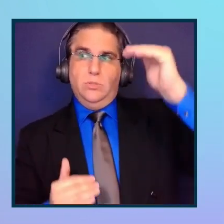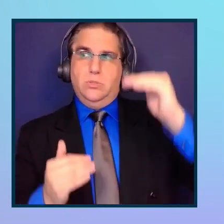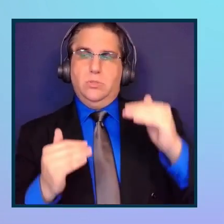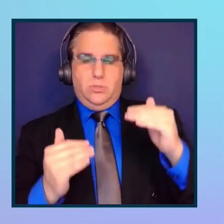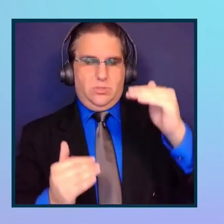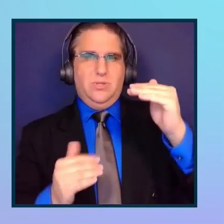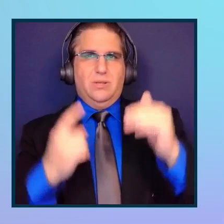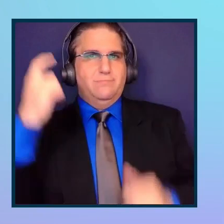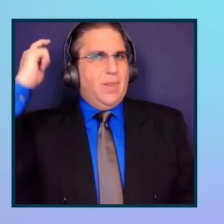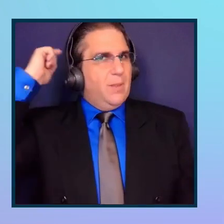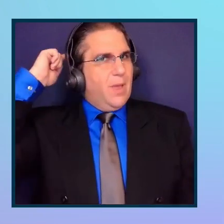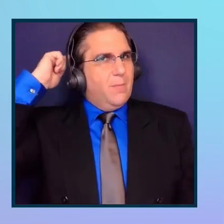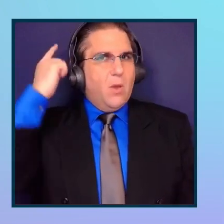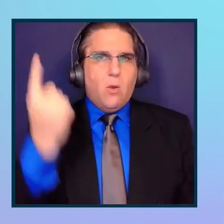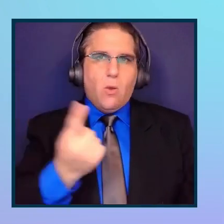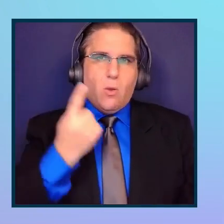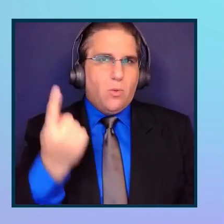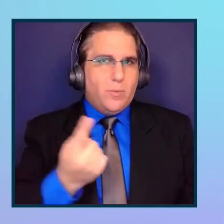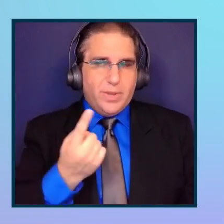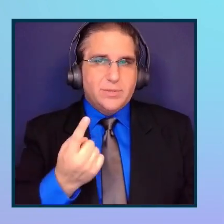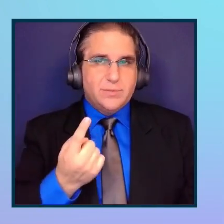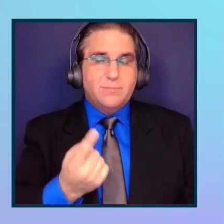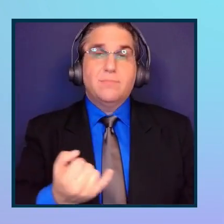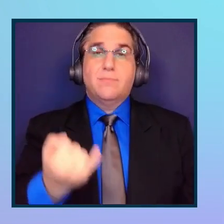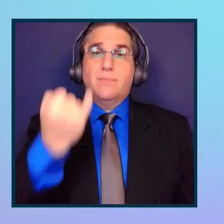how we talk to the people we seek to serve,